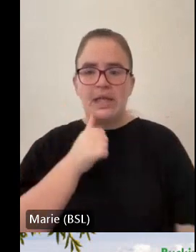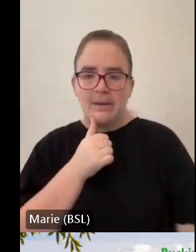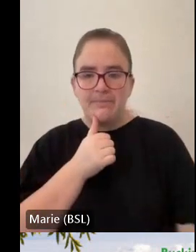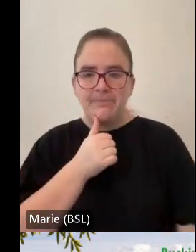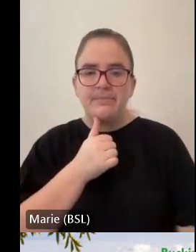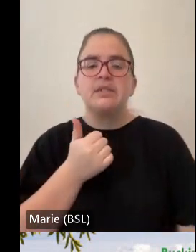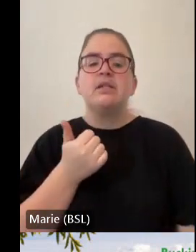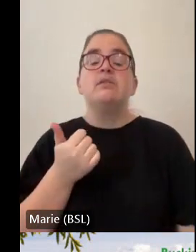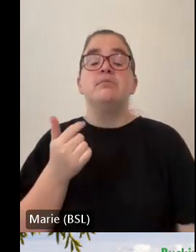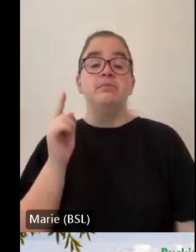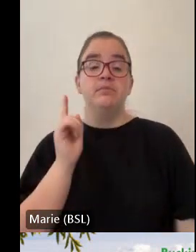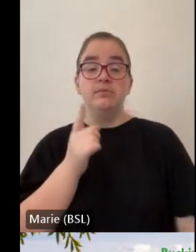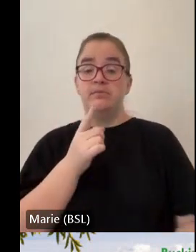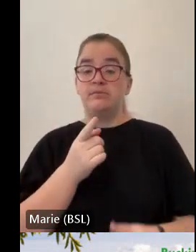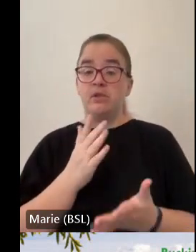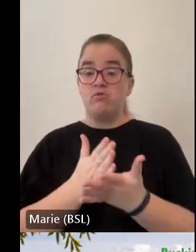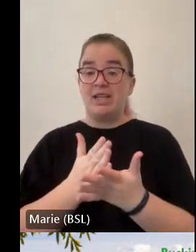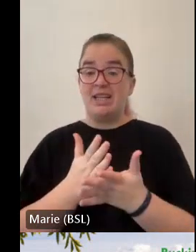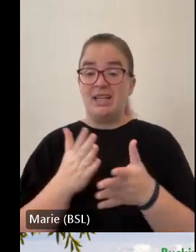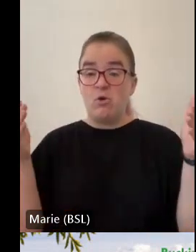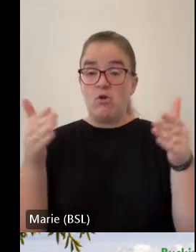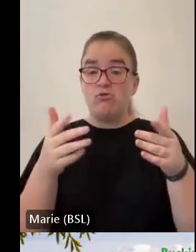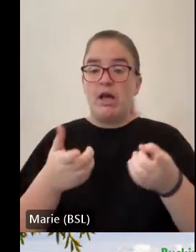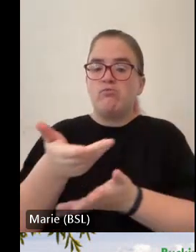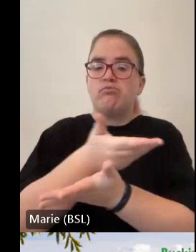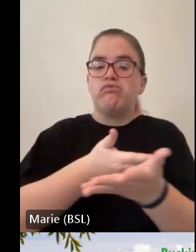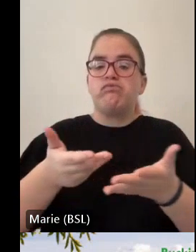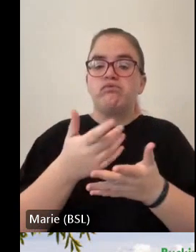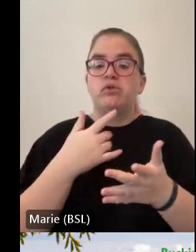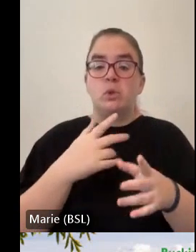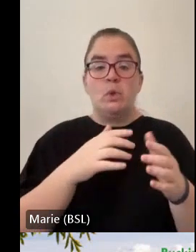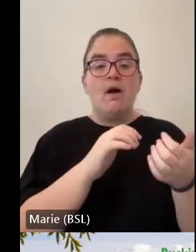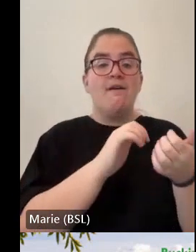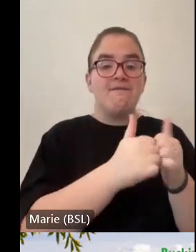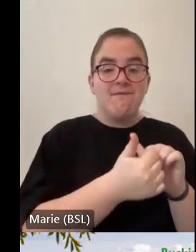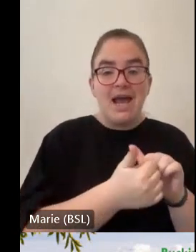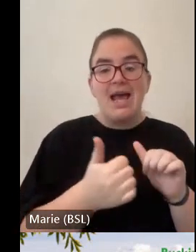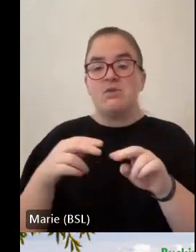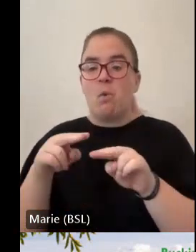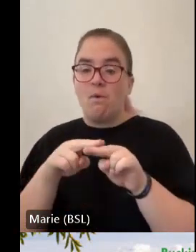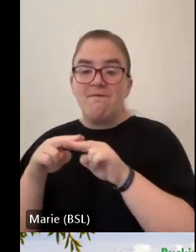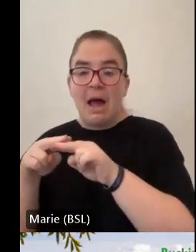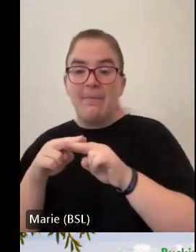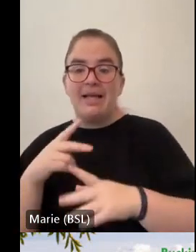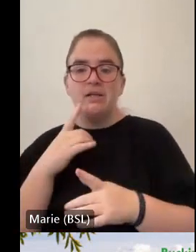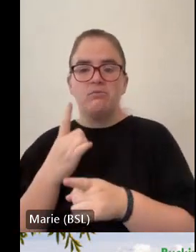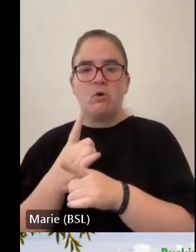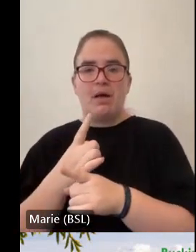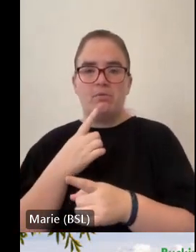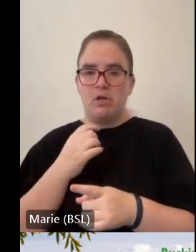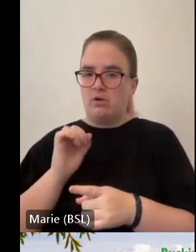it's all about talking to family and friends about what they're doing as a scam Marshall.